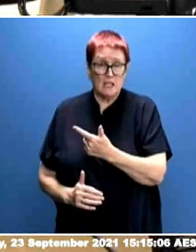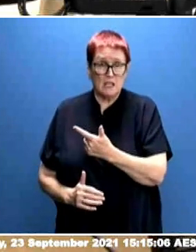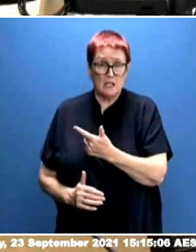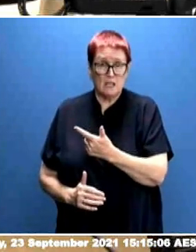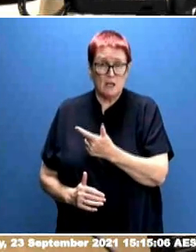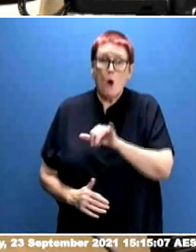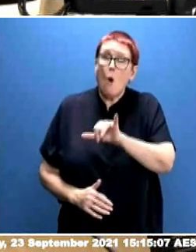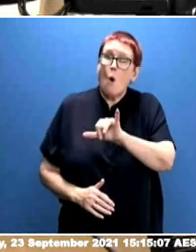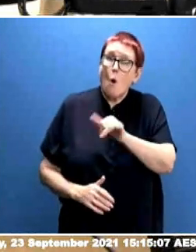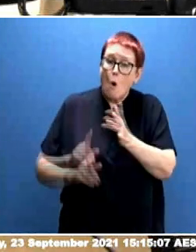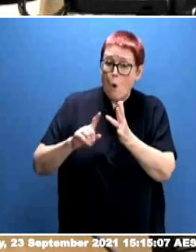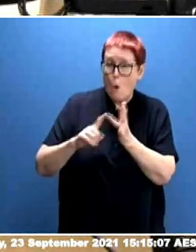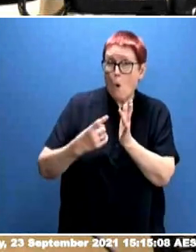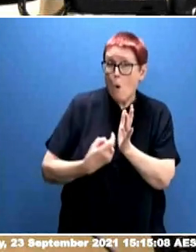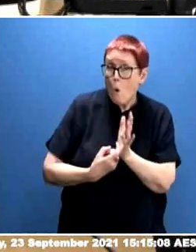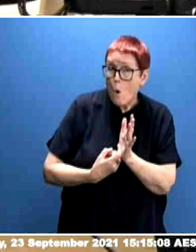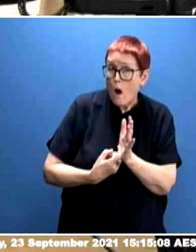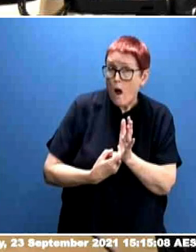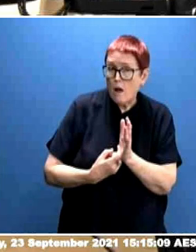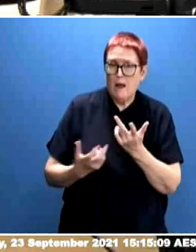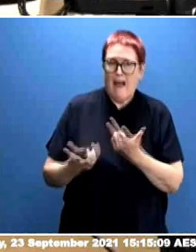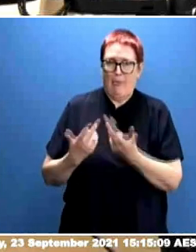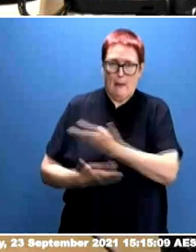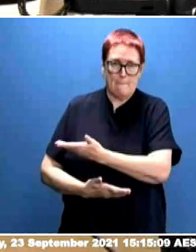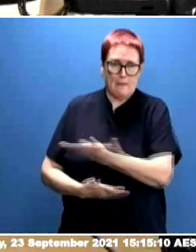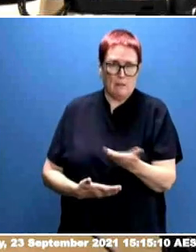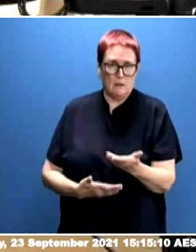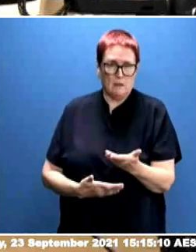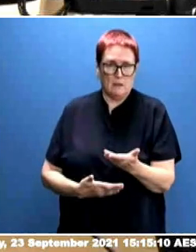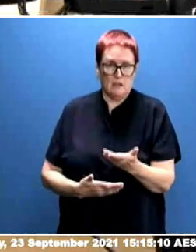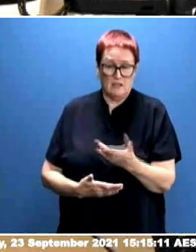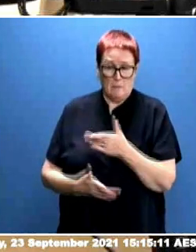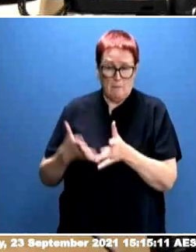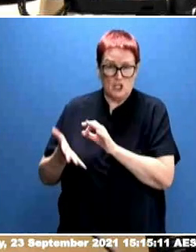"or others", that part's not right then?